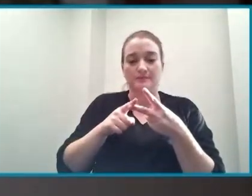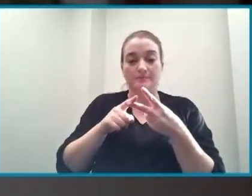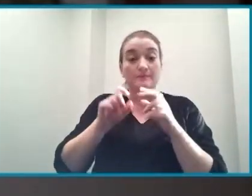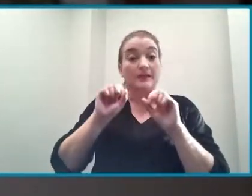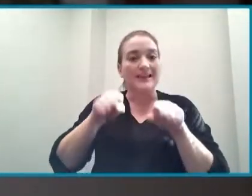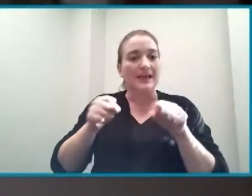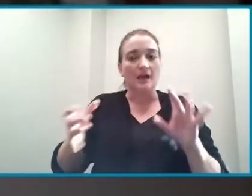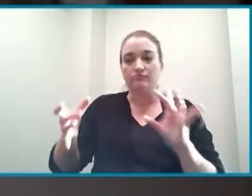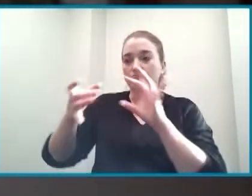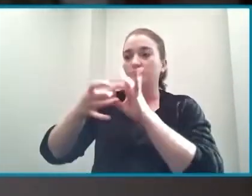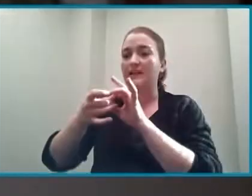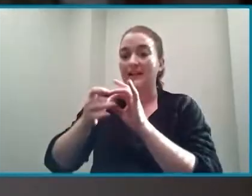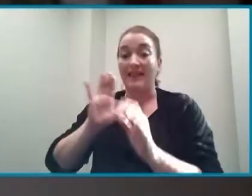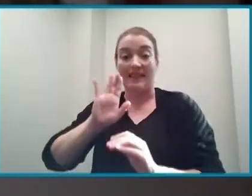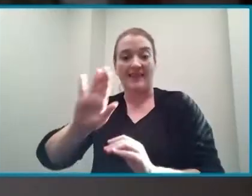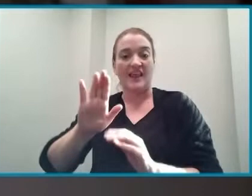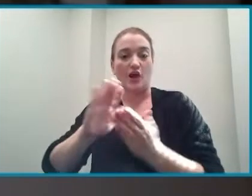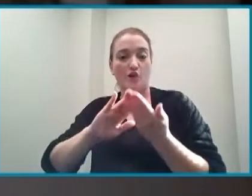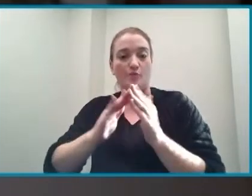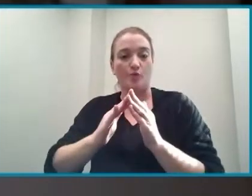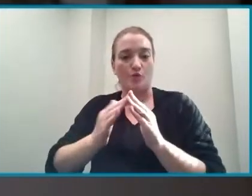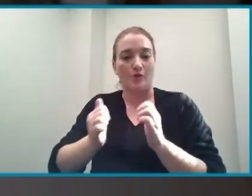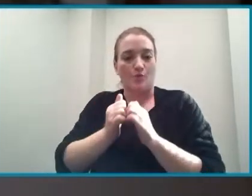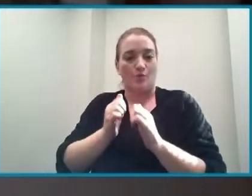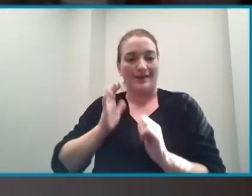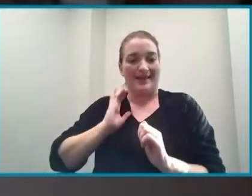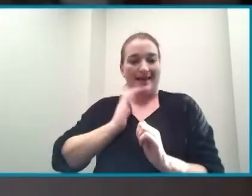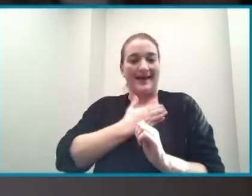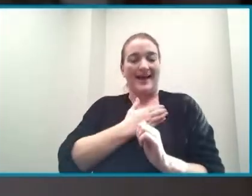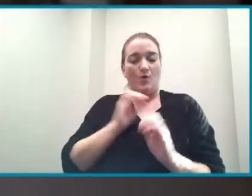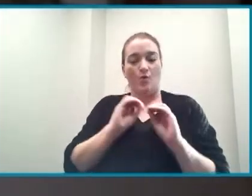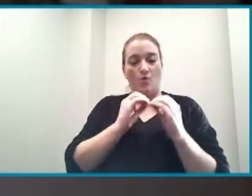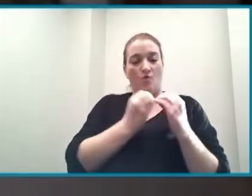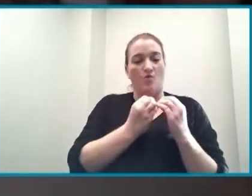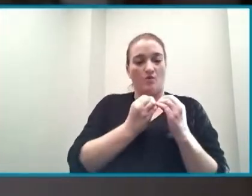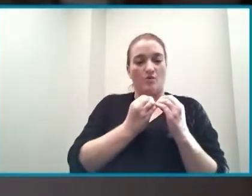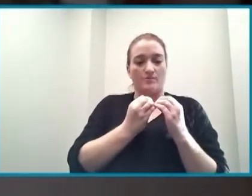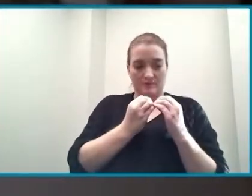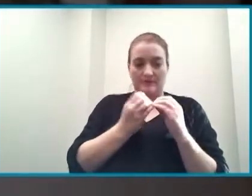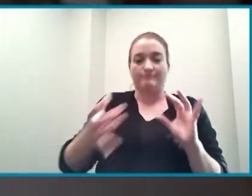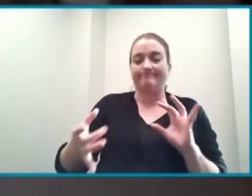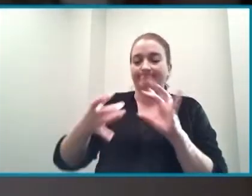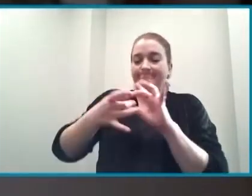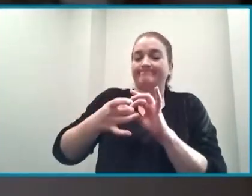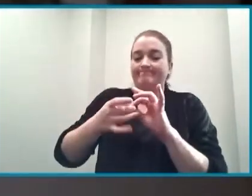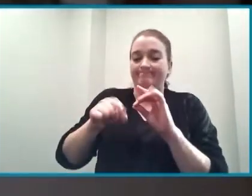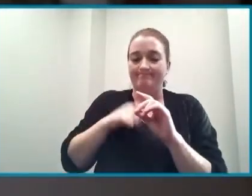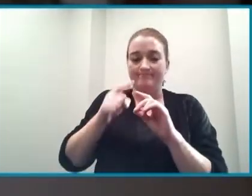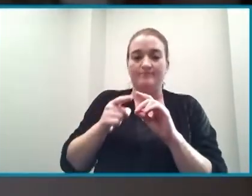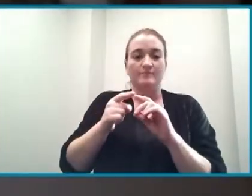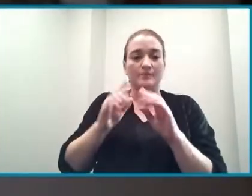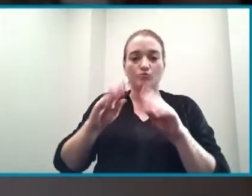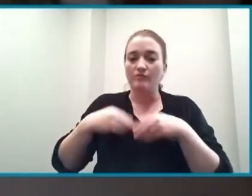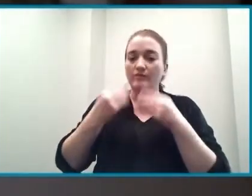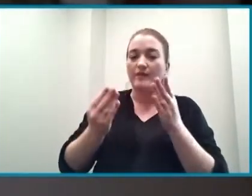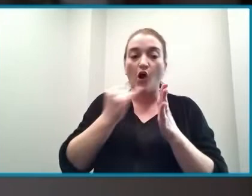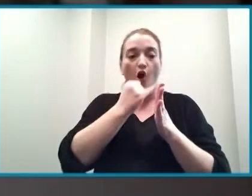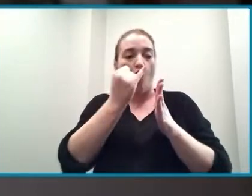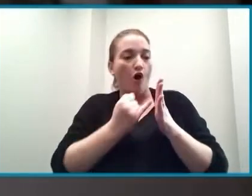to us and to provide them with the benefits of art, creativity, and expression. Um,